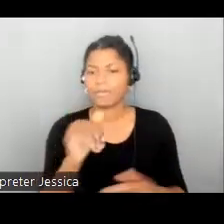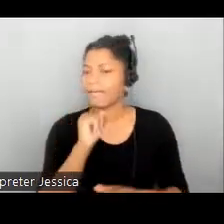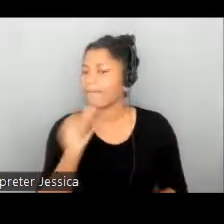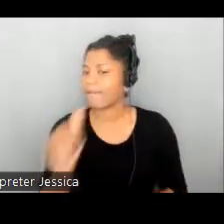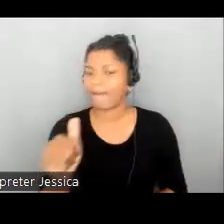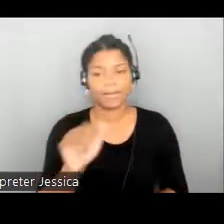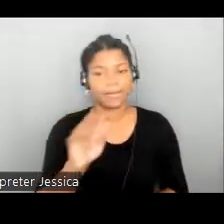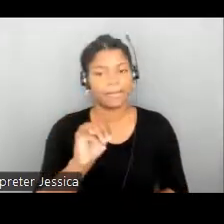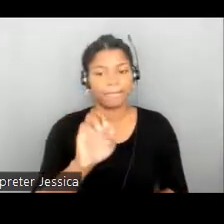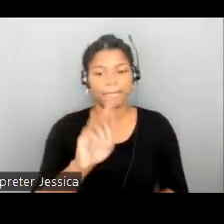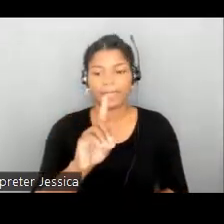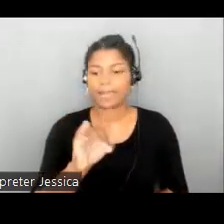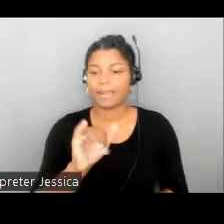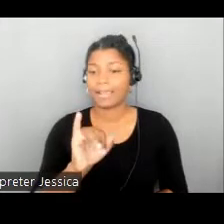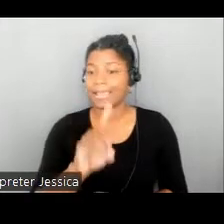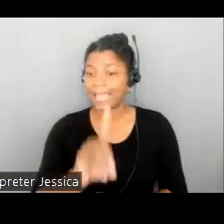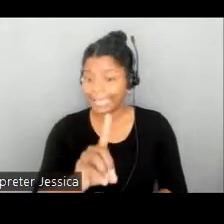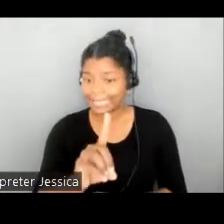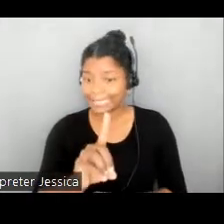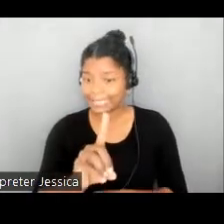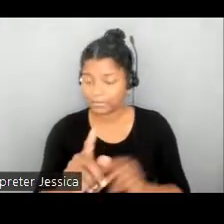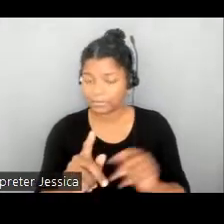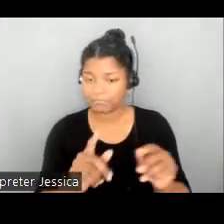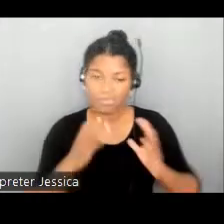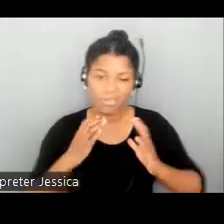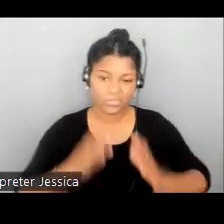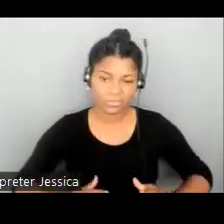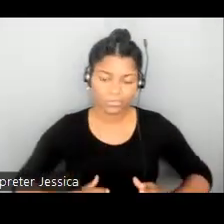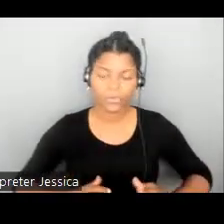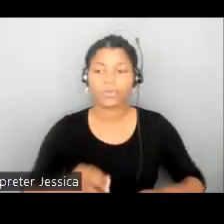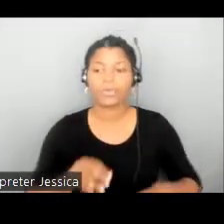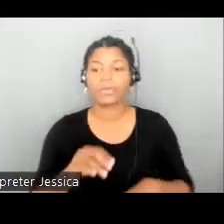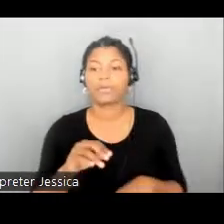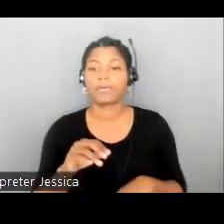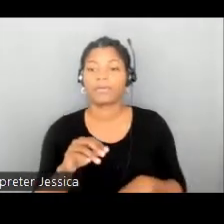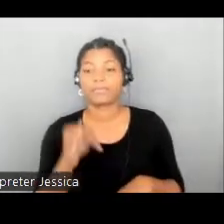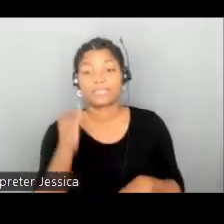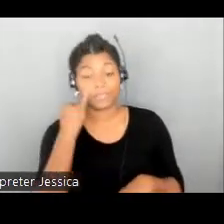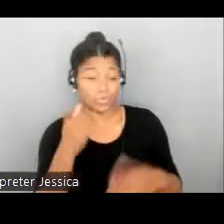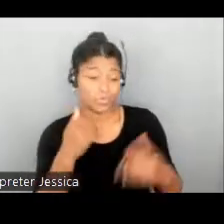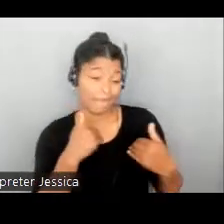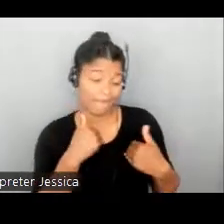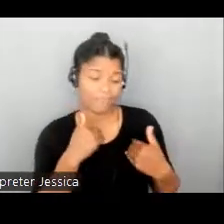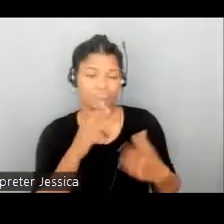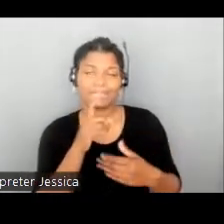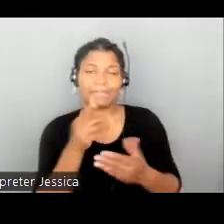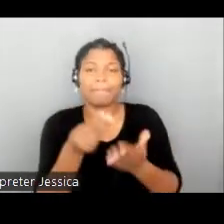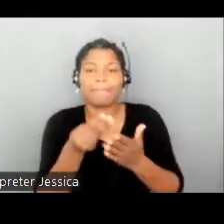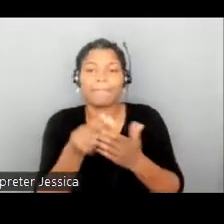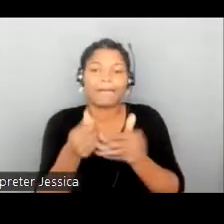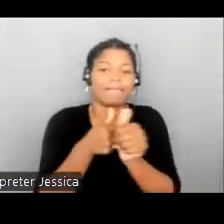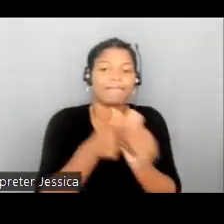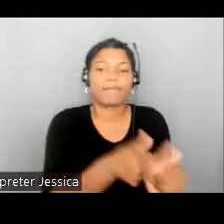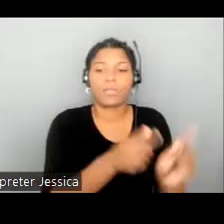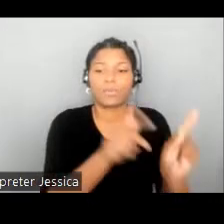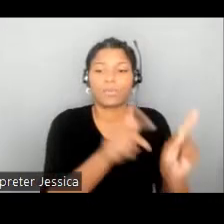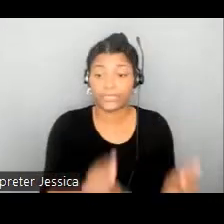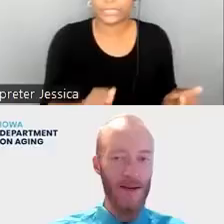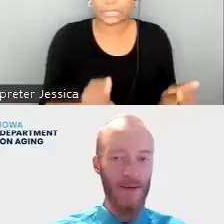for our pilot. Medicaid consumers and we do have Money Follows the Person here in Iowa, and I saw somebody